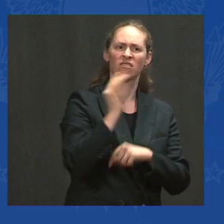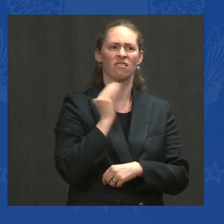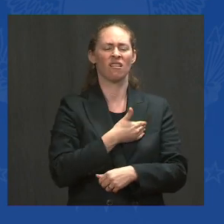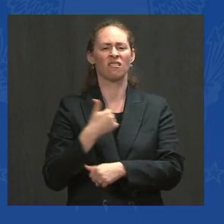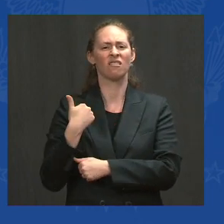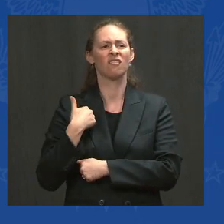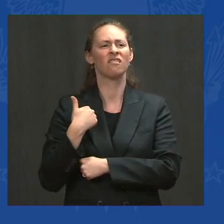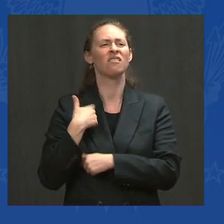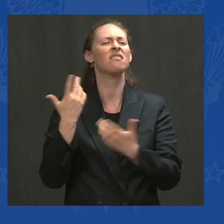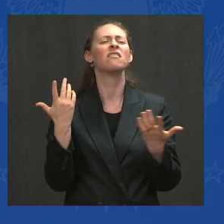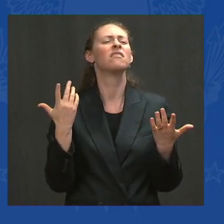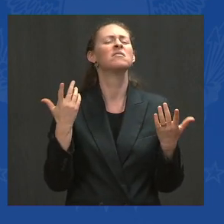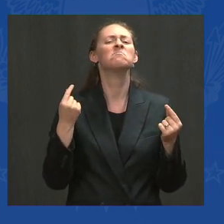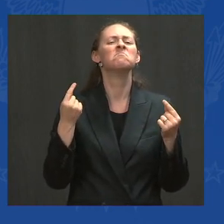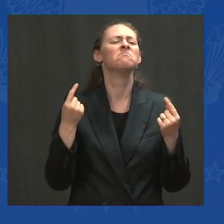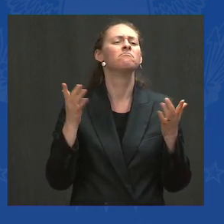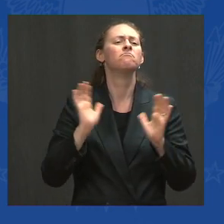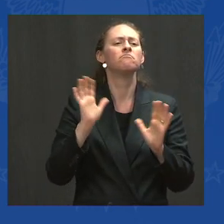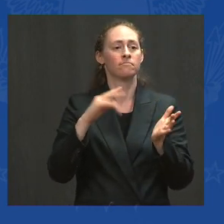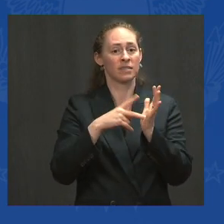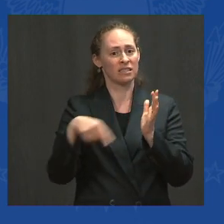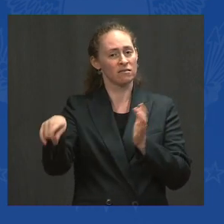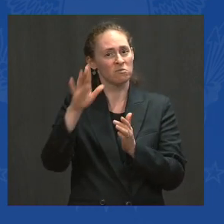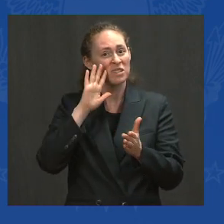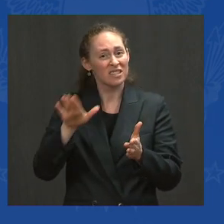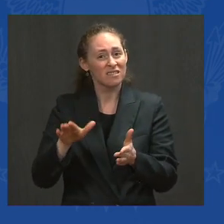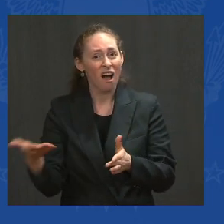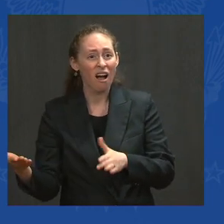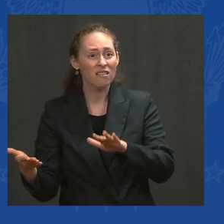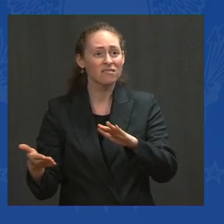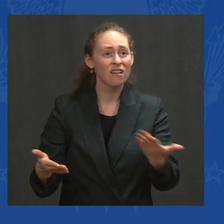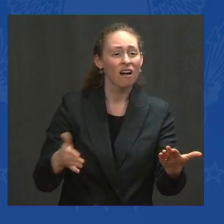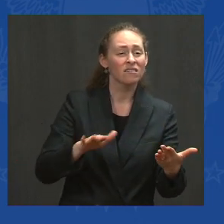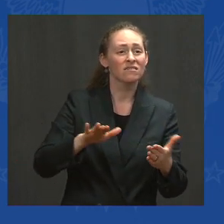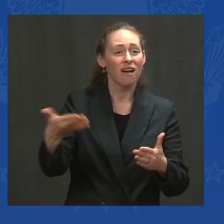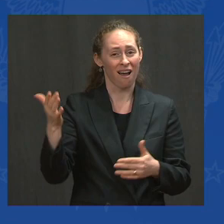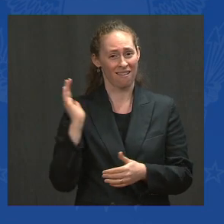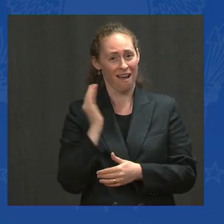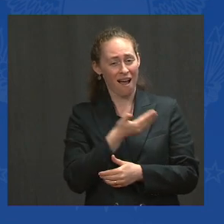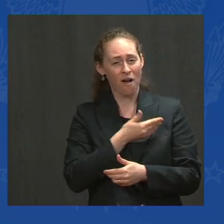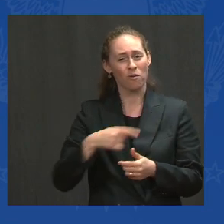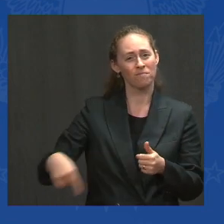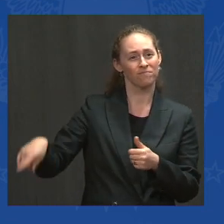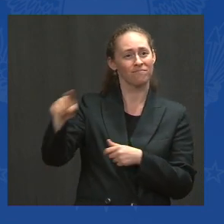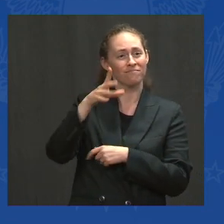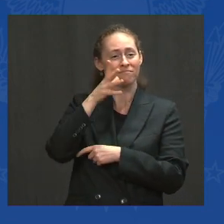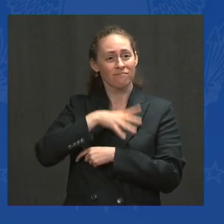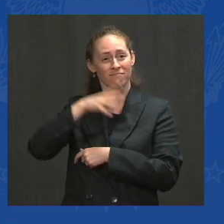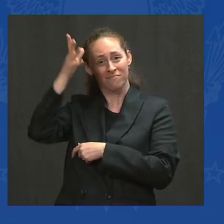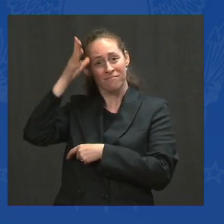troops taking casualties; American men and women back in the middle of a civil war.